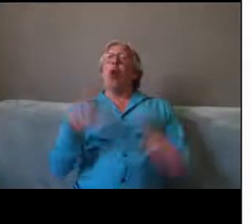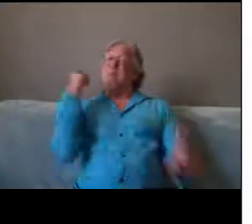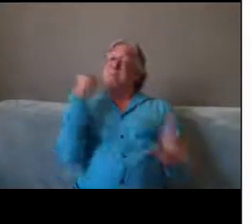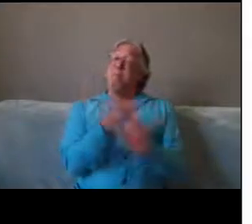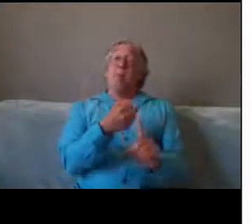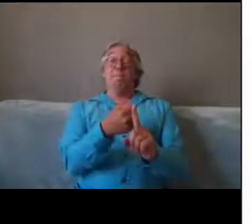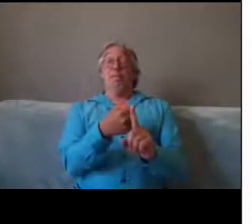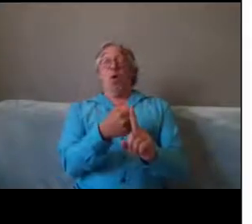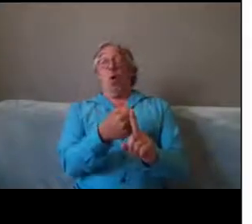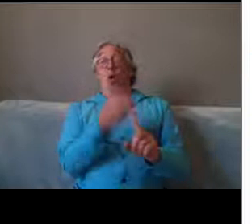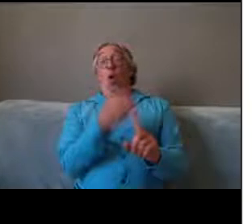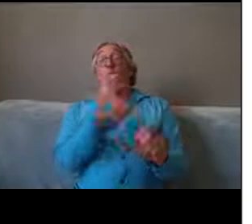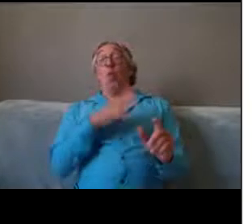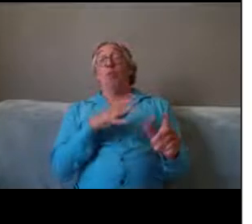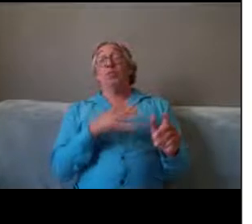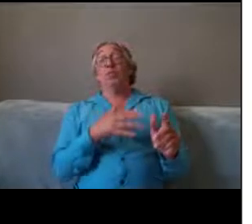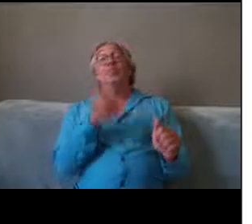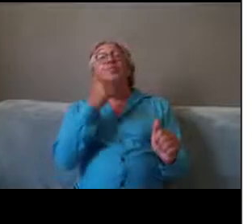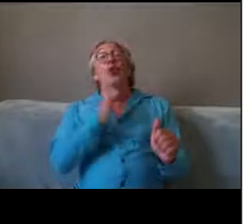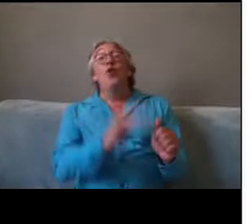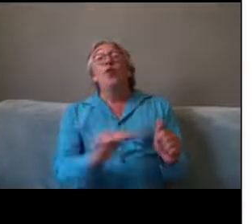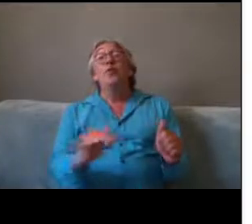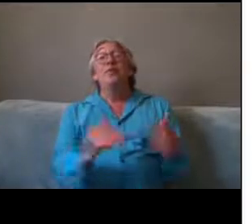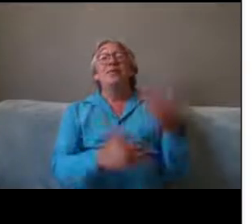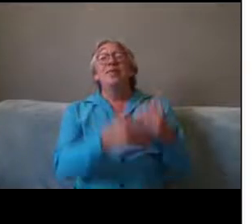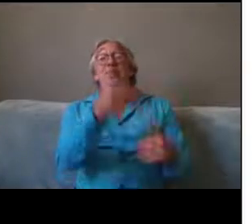If I missed something, don't hesitate to intervene.